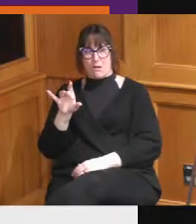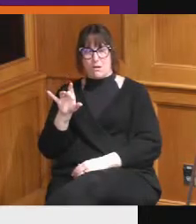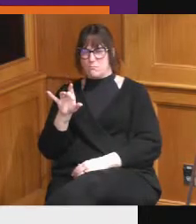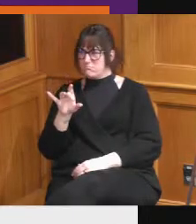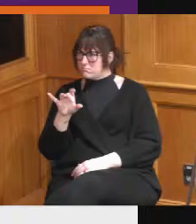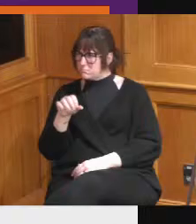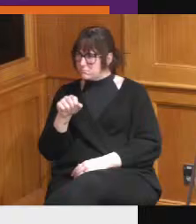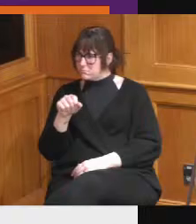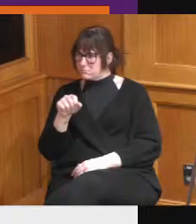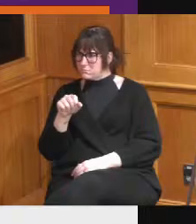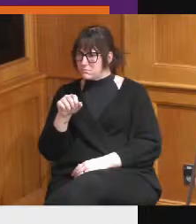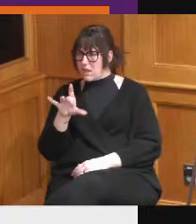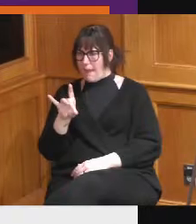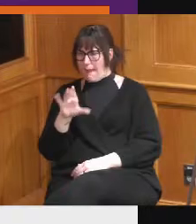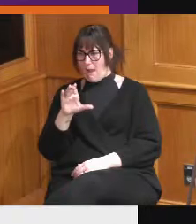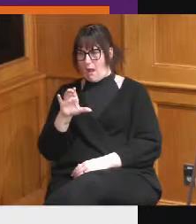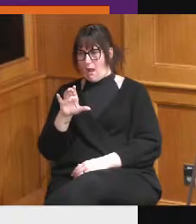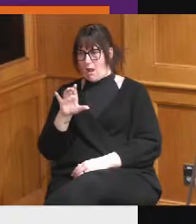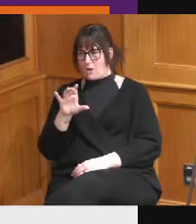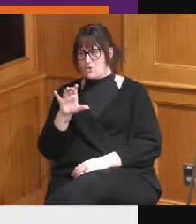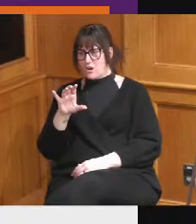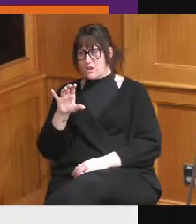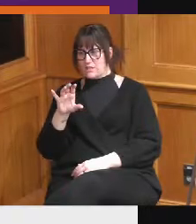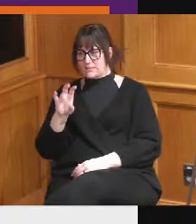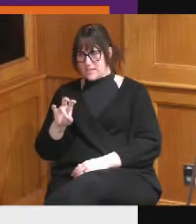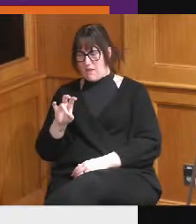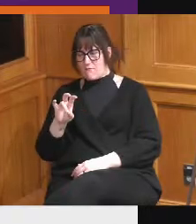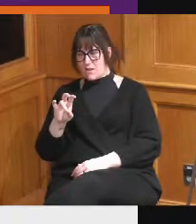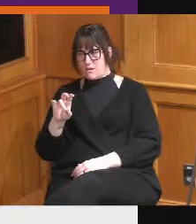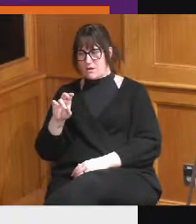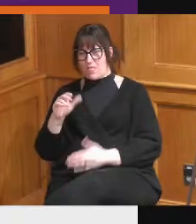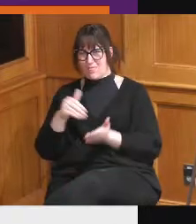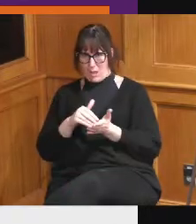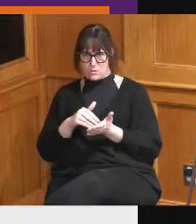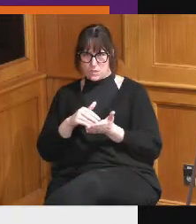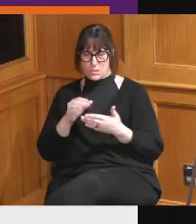doing in conjunction with the public subsidies and the point of this without getting into too